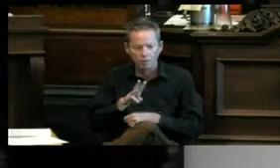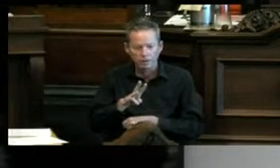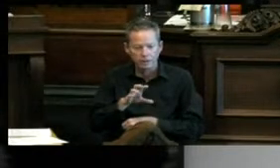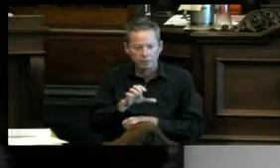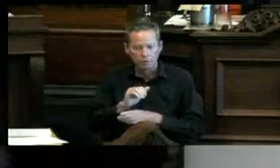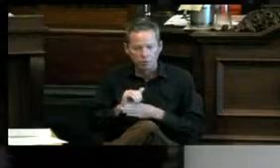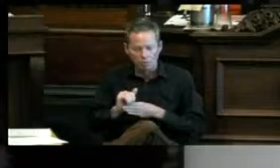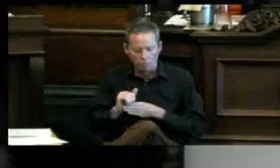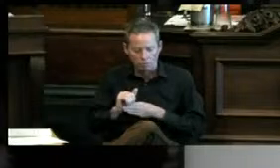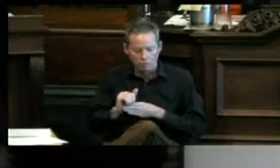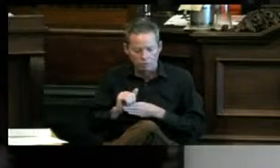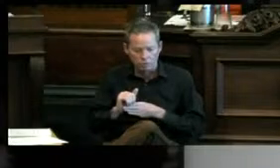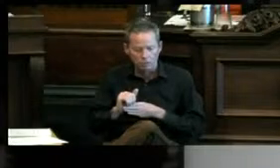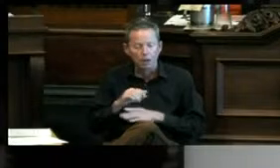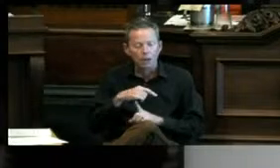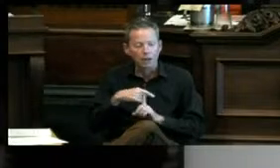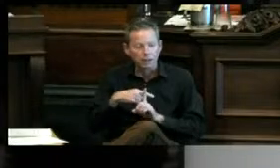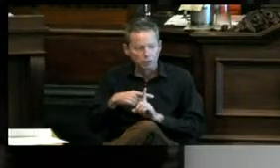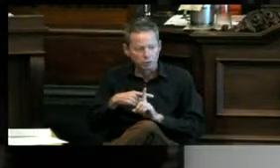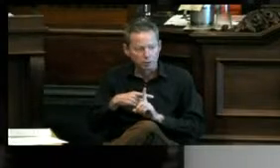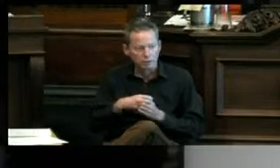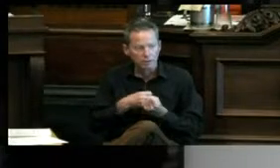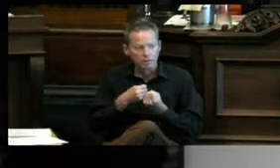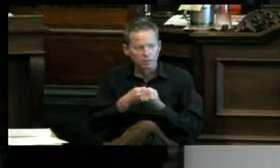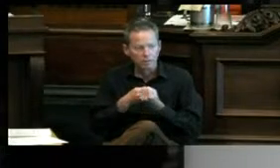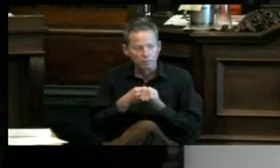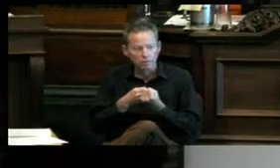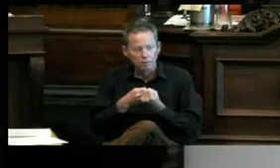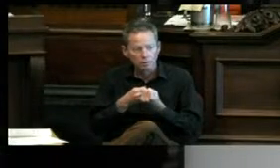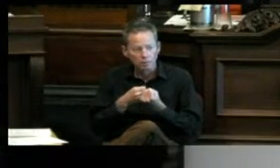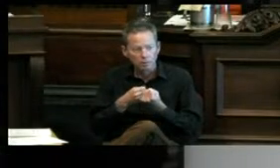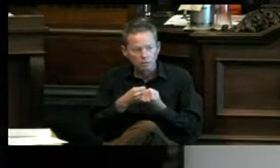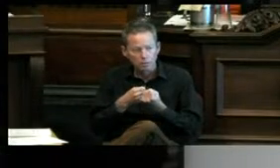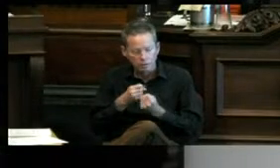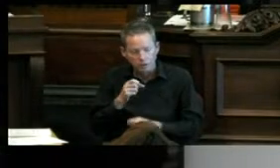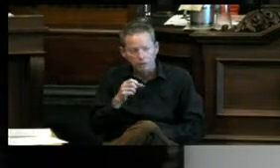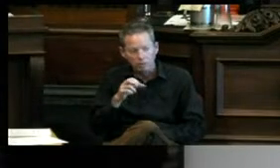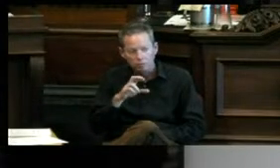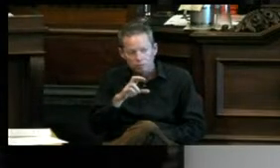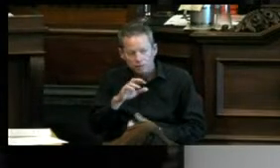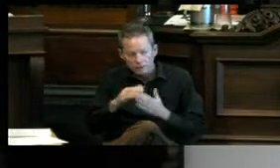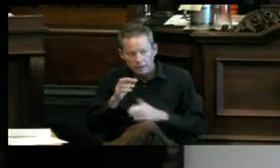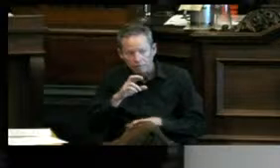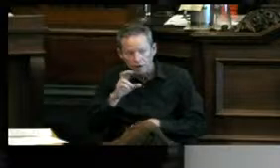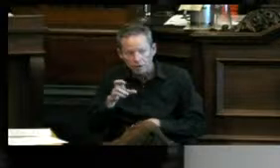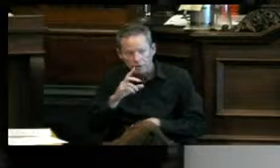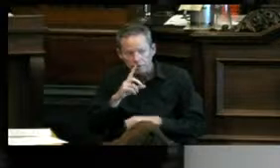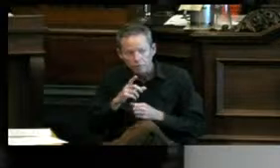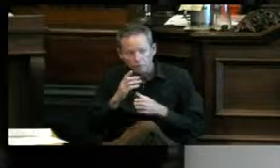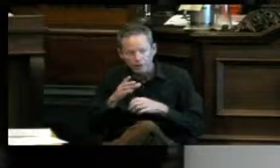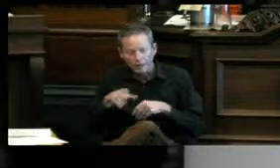component of the program if they choose, but now it is not required to earn the full $600.